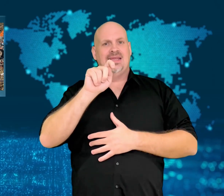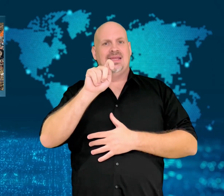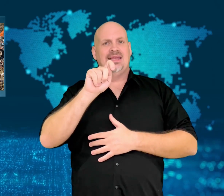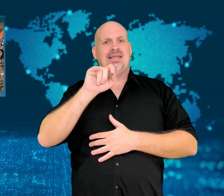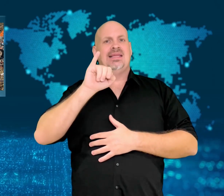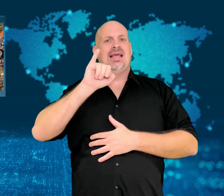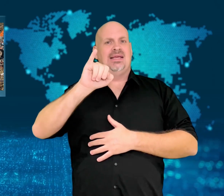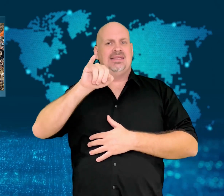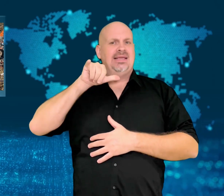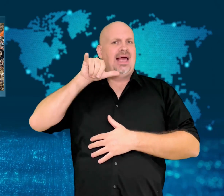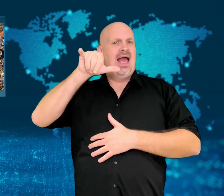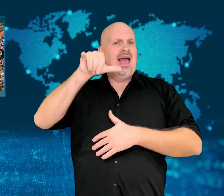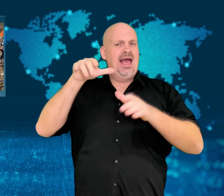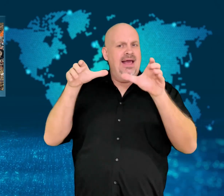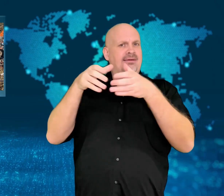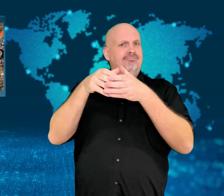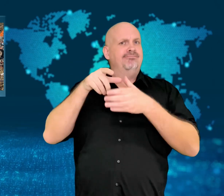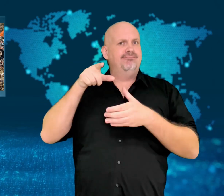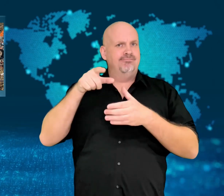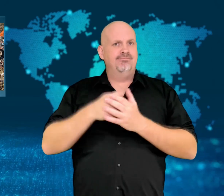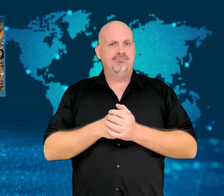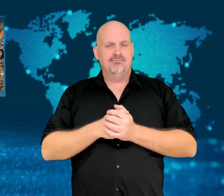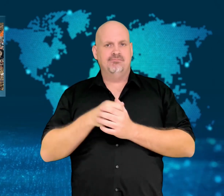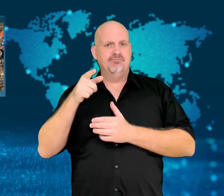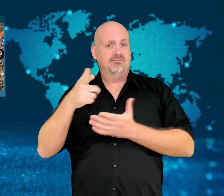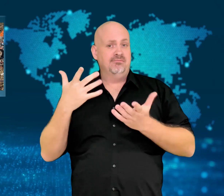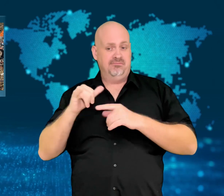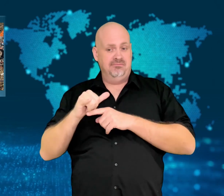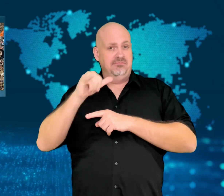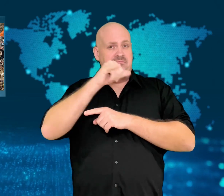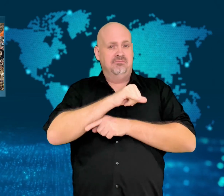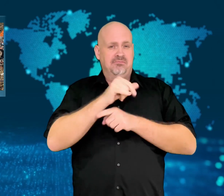a short 24-minute trip.